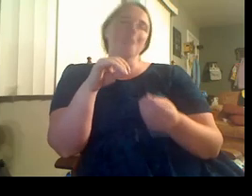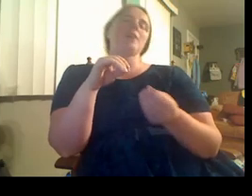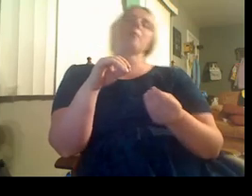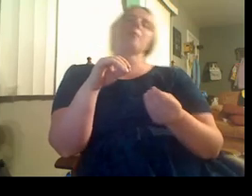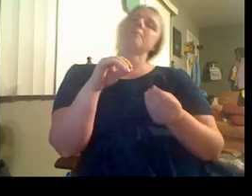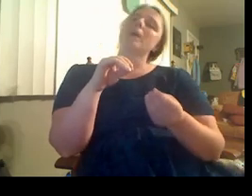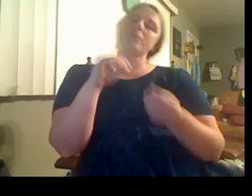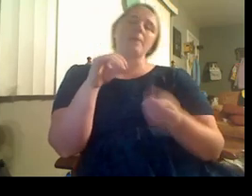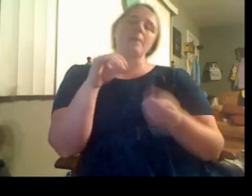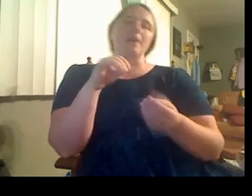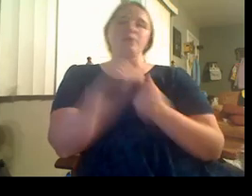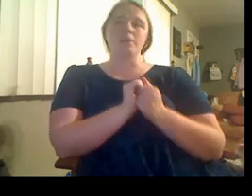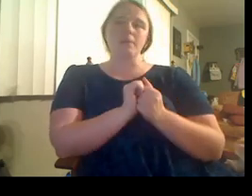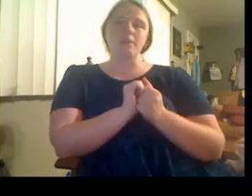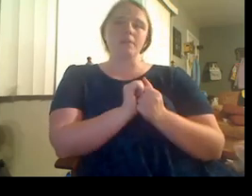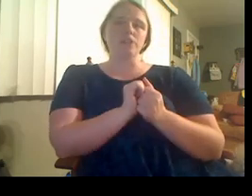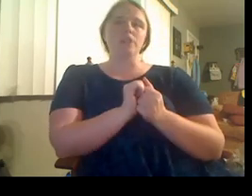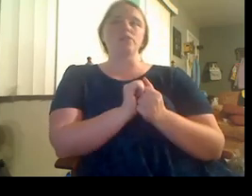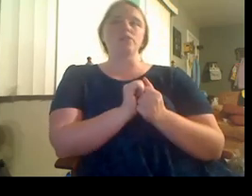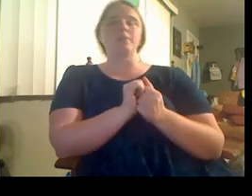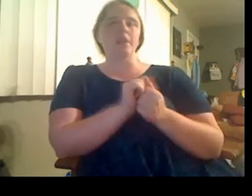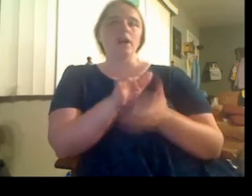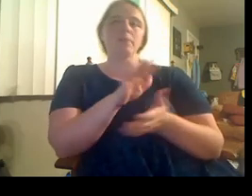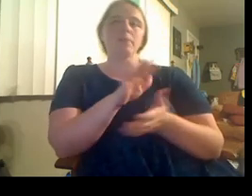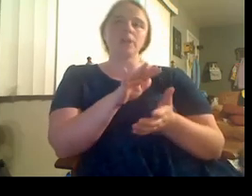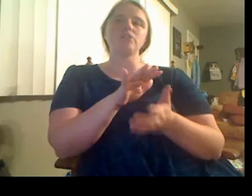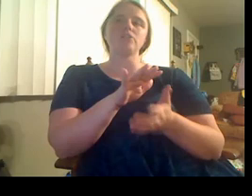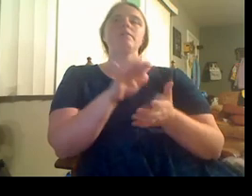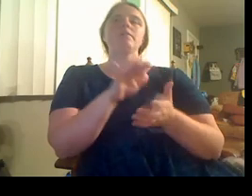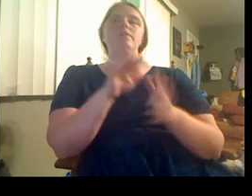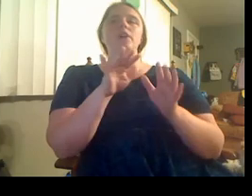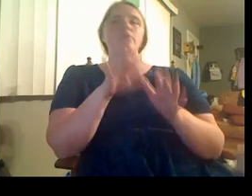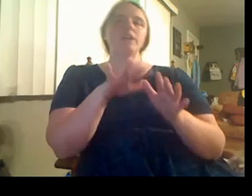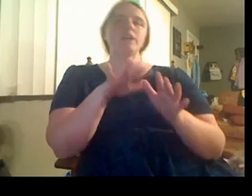scope approved by the California Department of Education to provide a comprehensive range